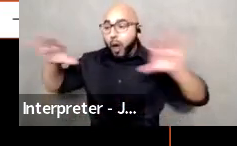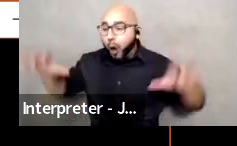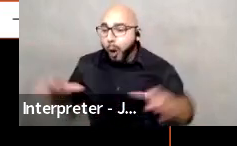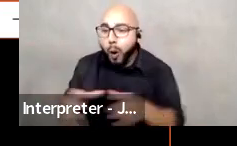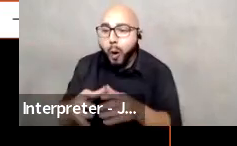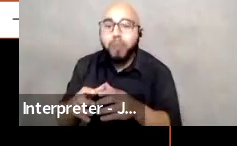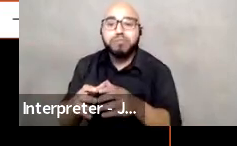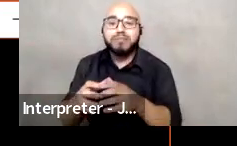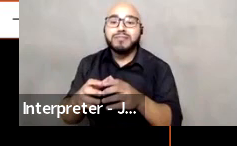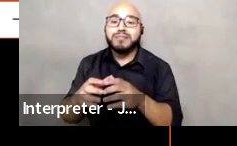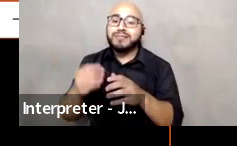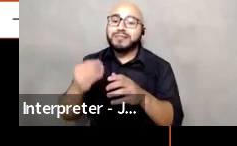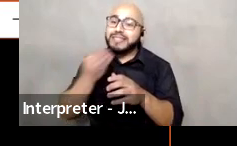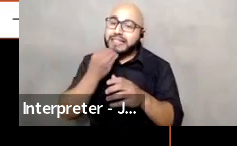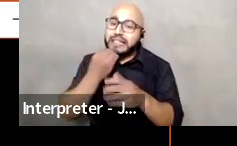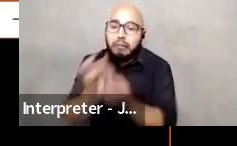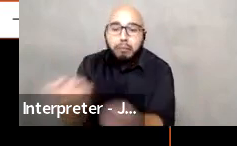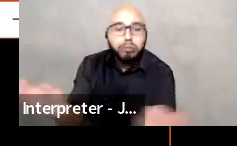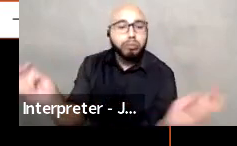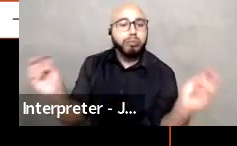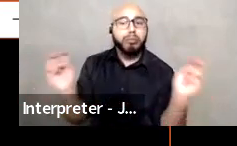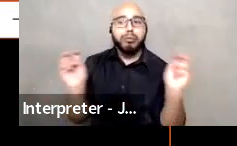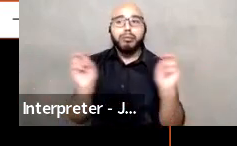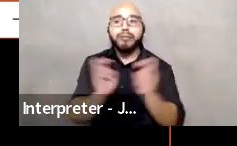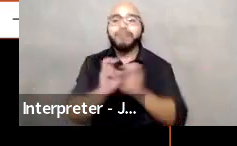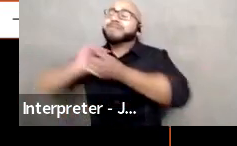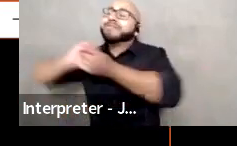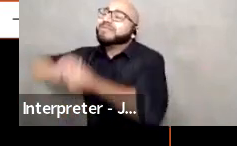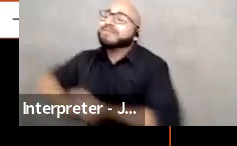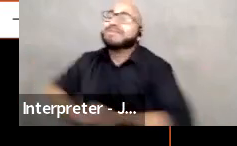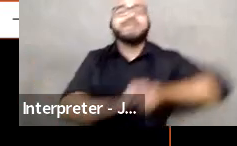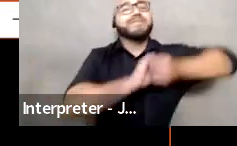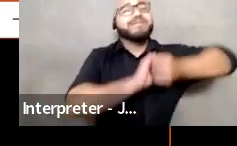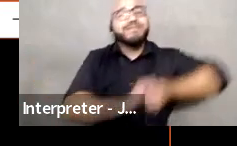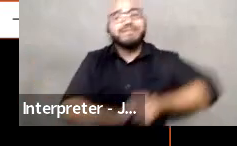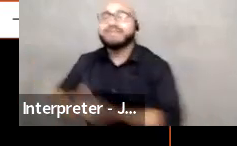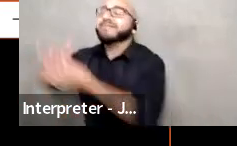That kind of. Story. Is a heritage story. Of the past.